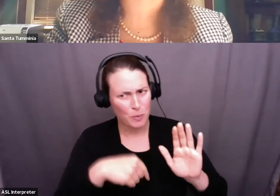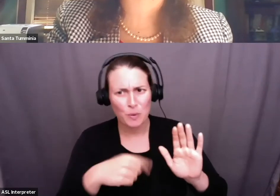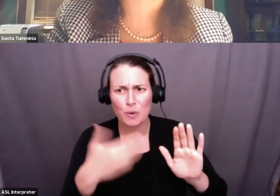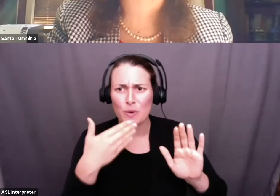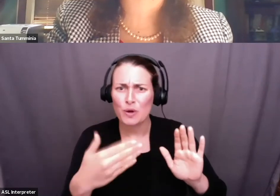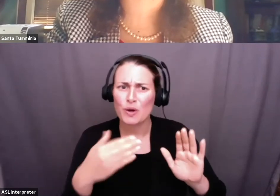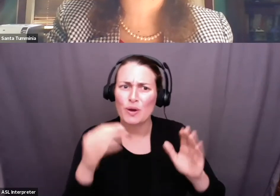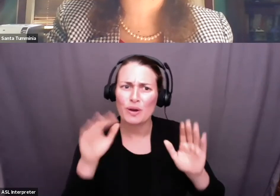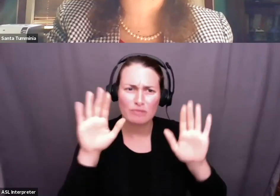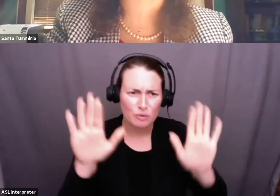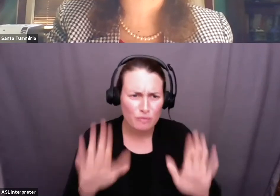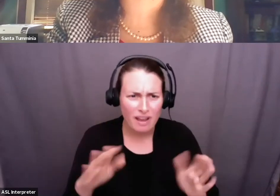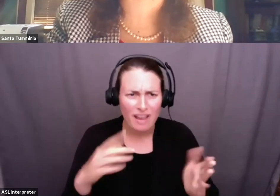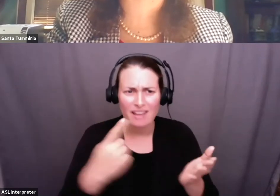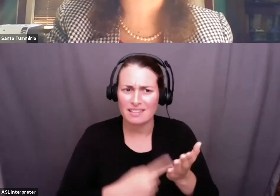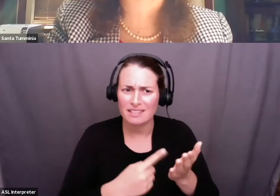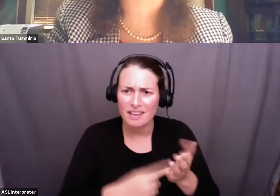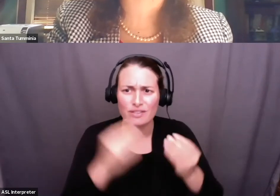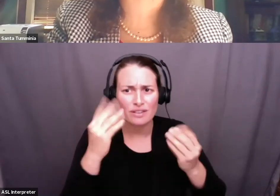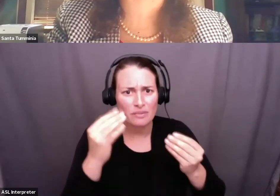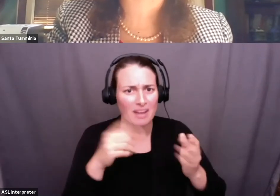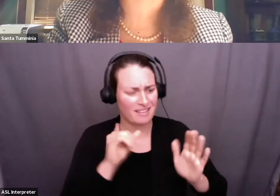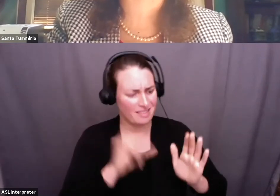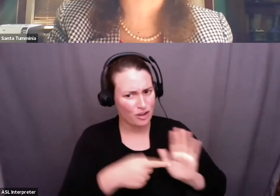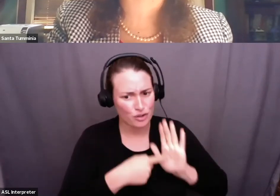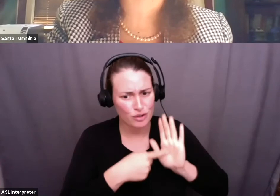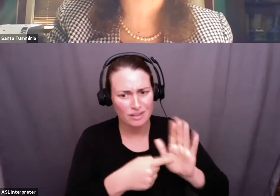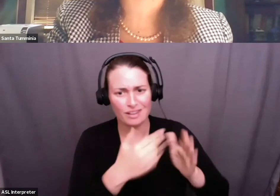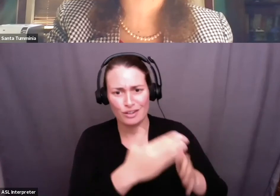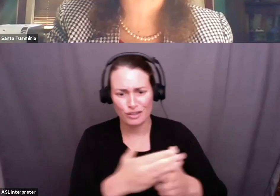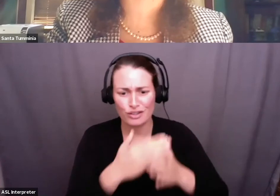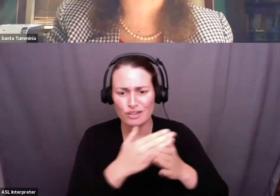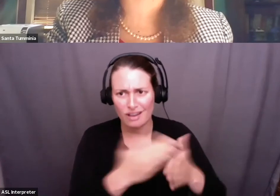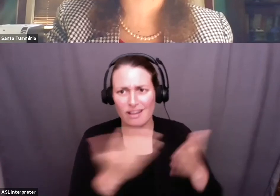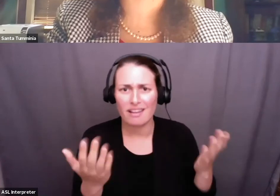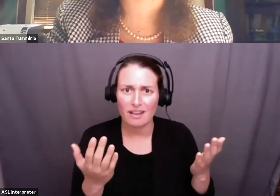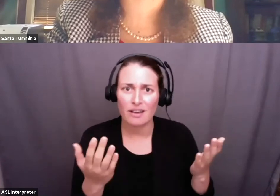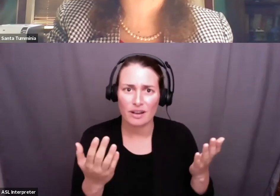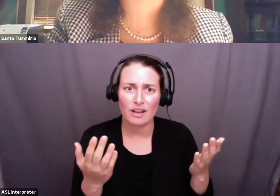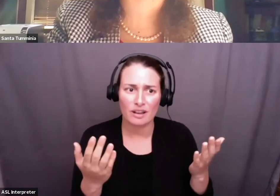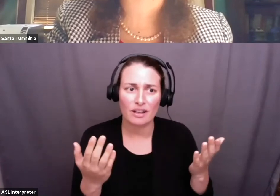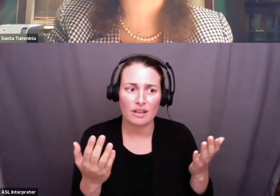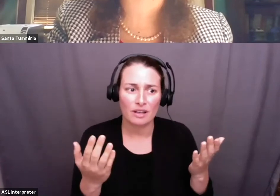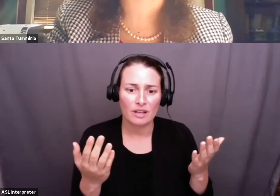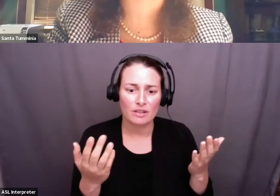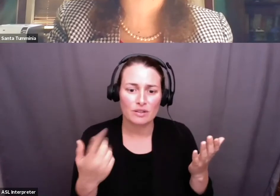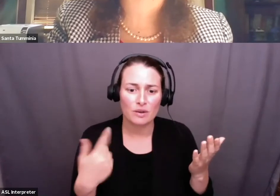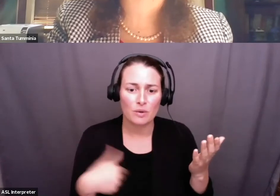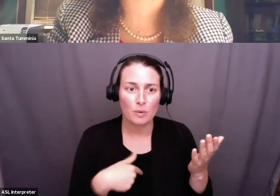discussion coming out of these, and we can really have some documentation that would